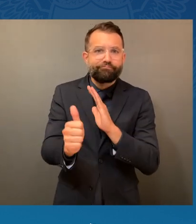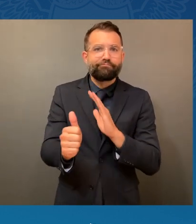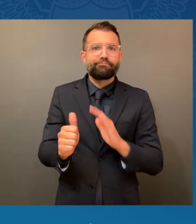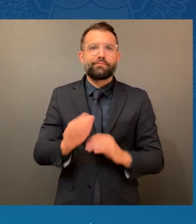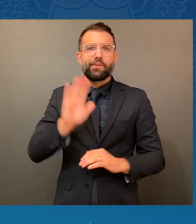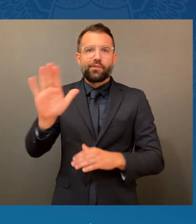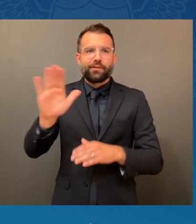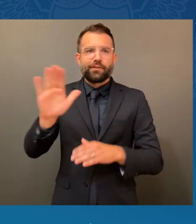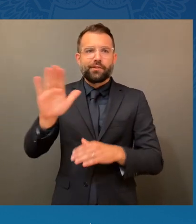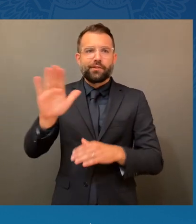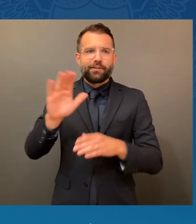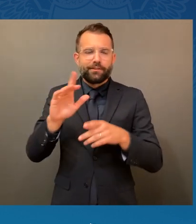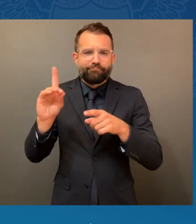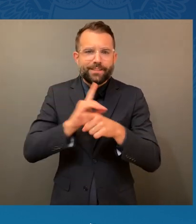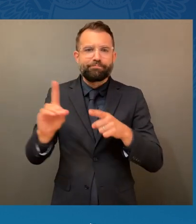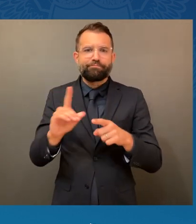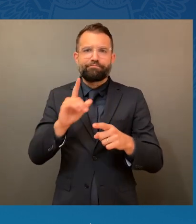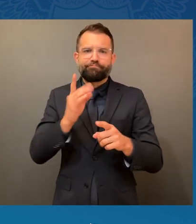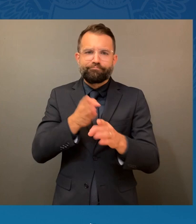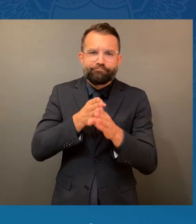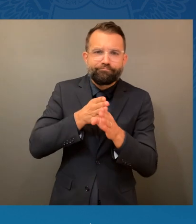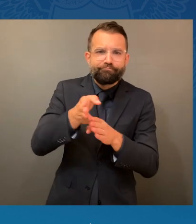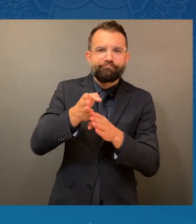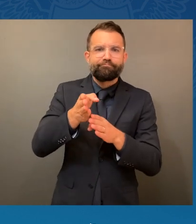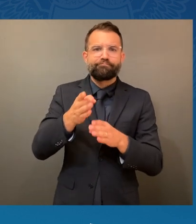President Joe Biden and I, along with our entire country,